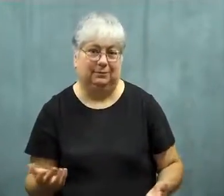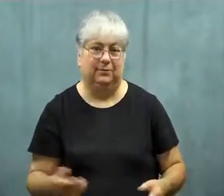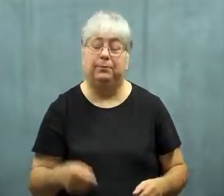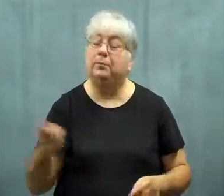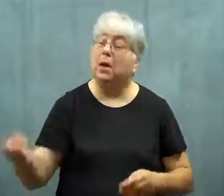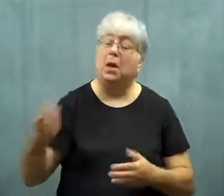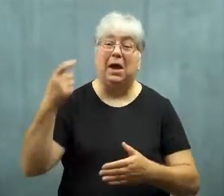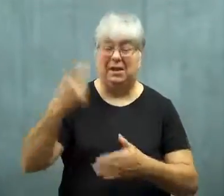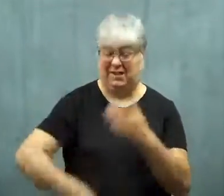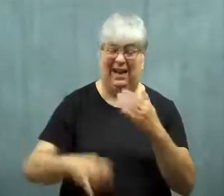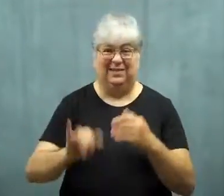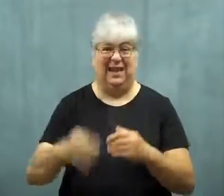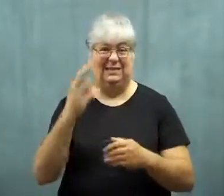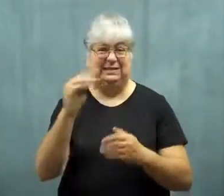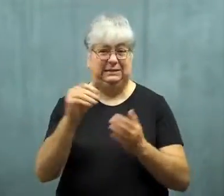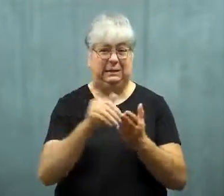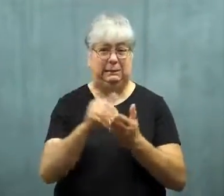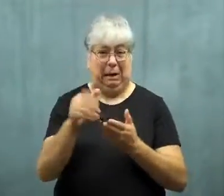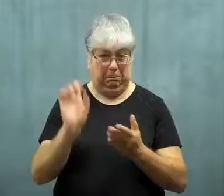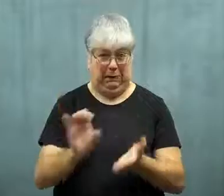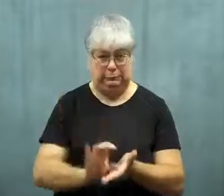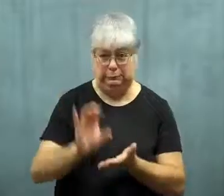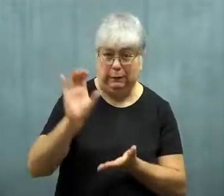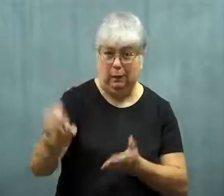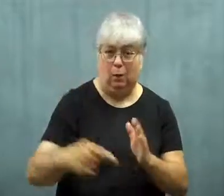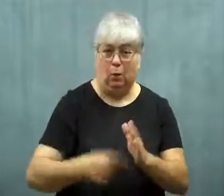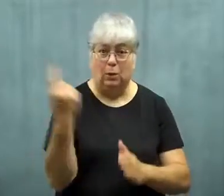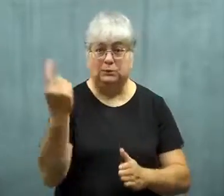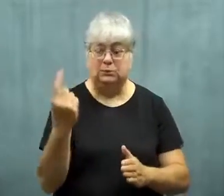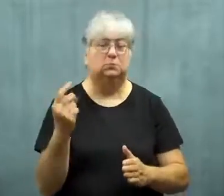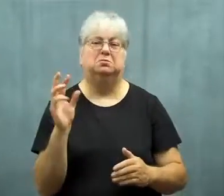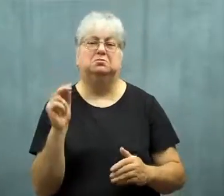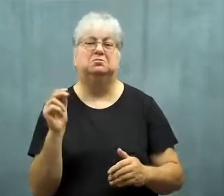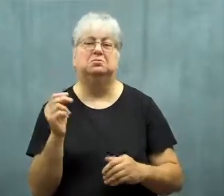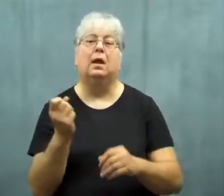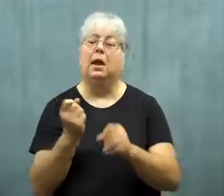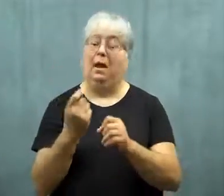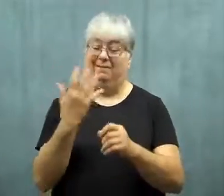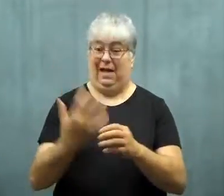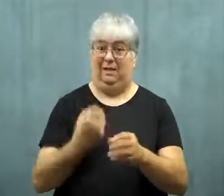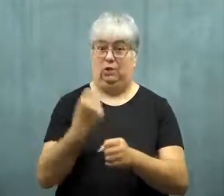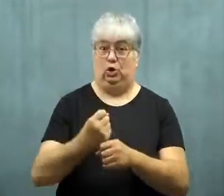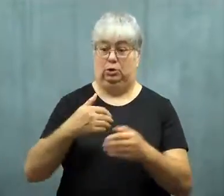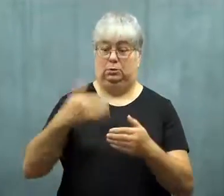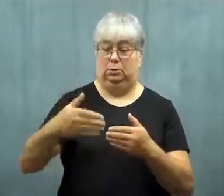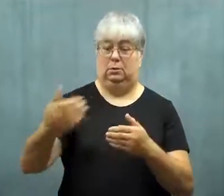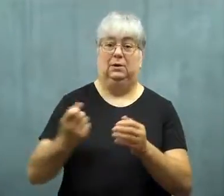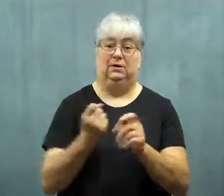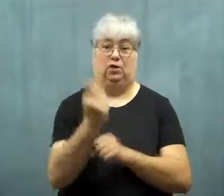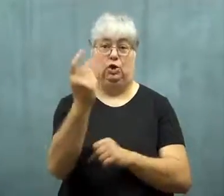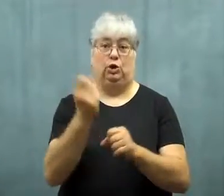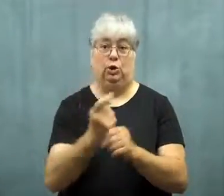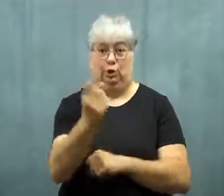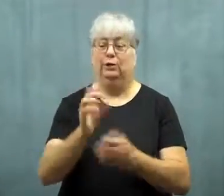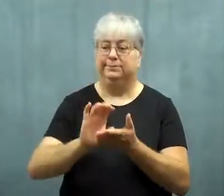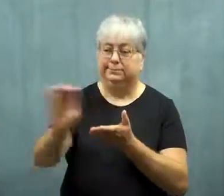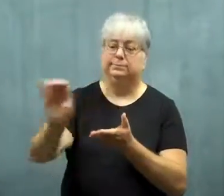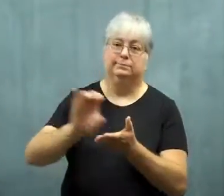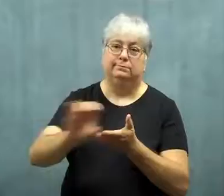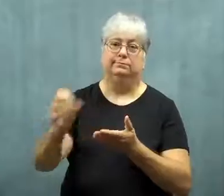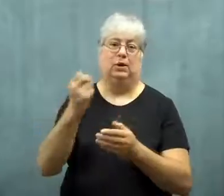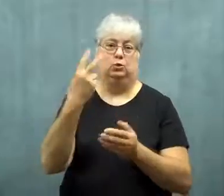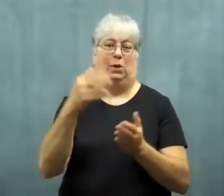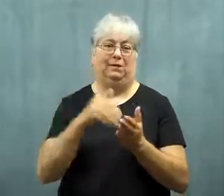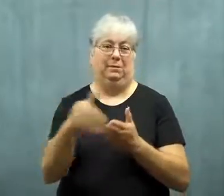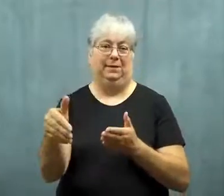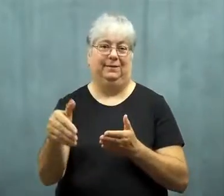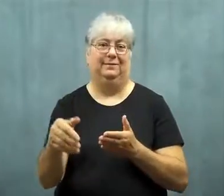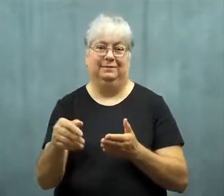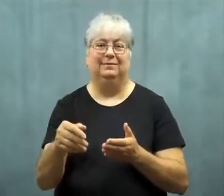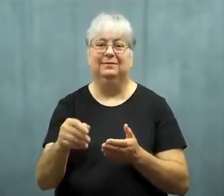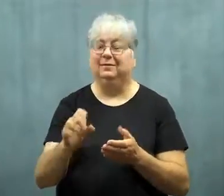The $60 million fine will not be paid in one lump sum.